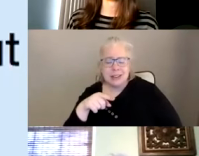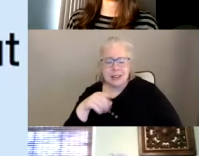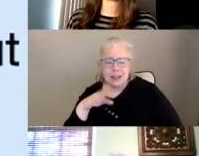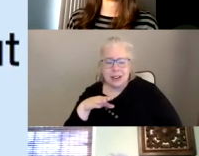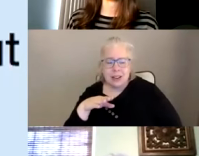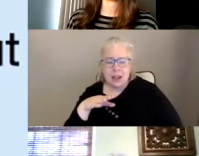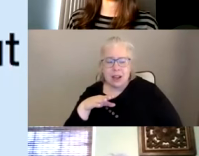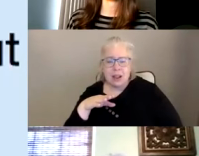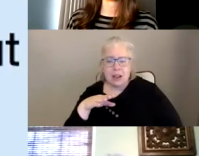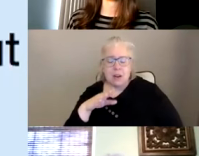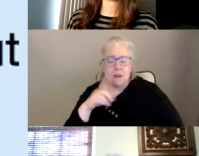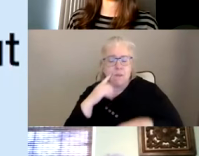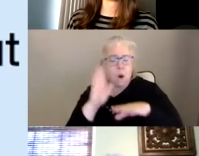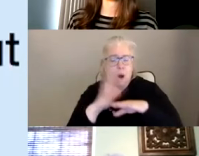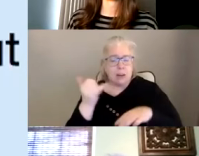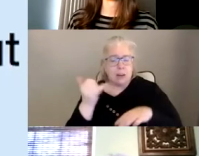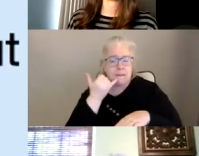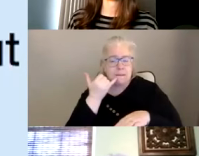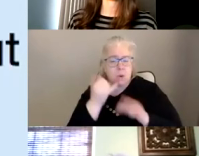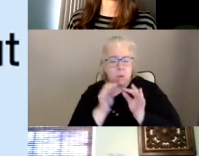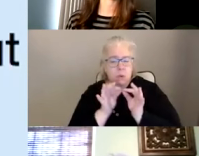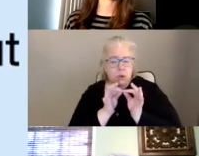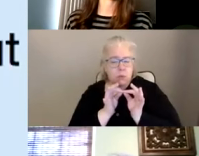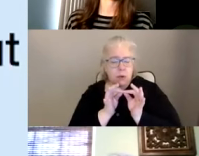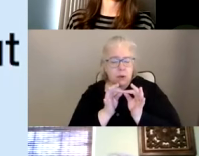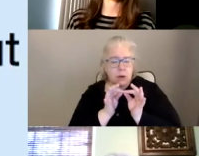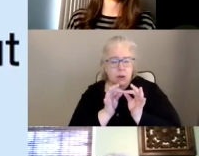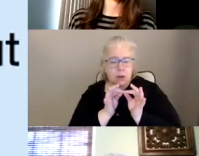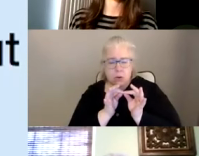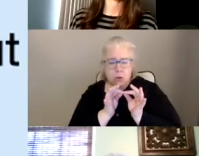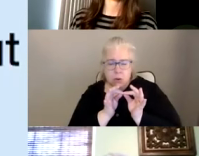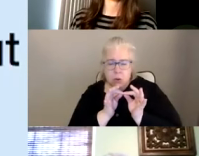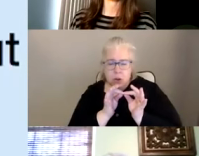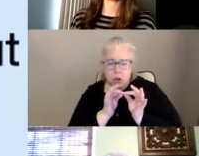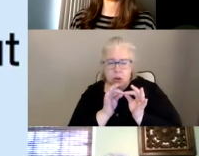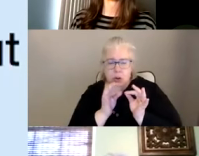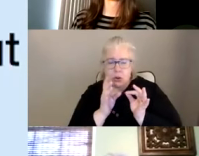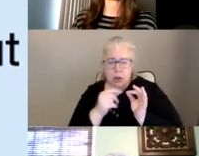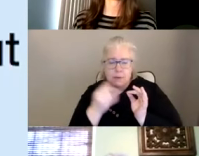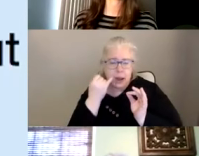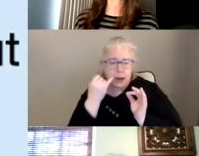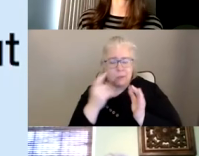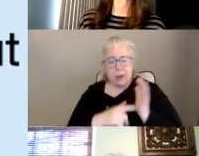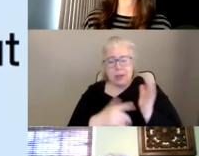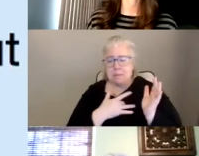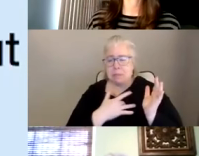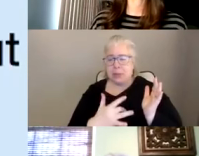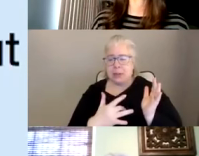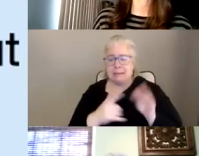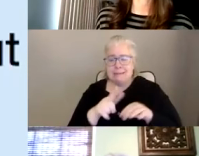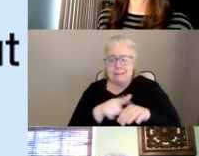On the on-demand phone interpreting, do you have a sense of what the typical length of a call